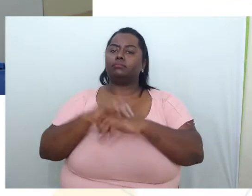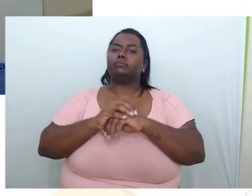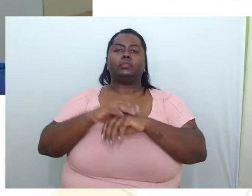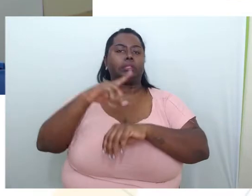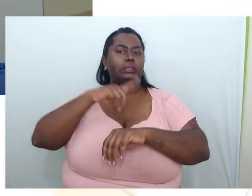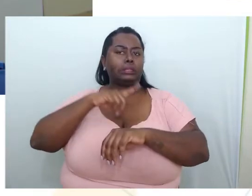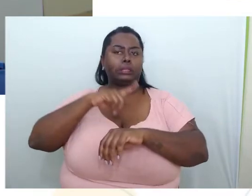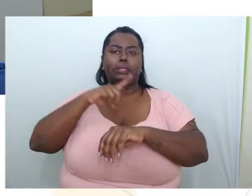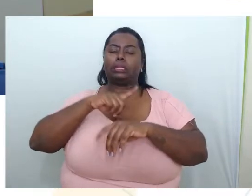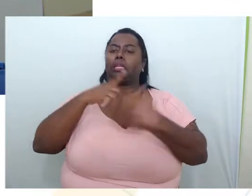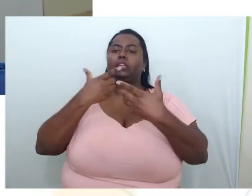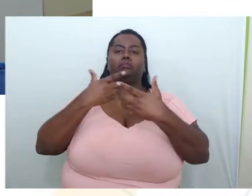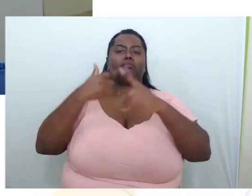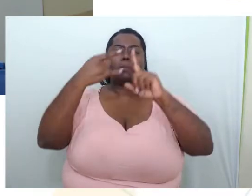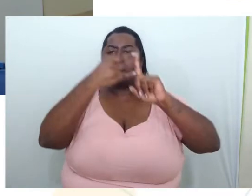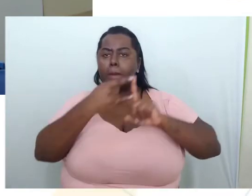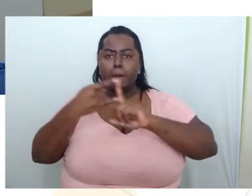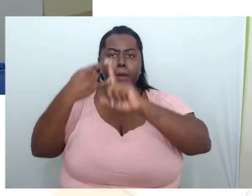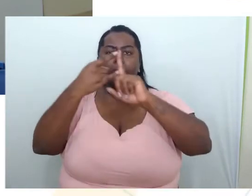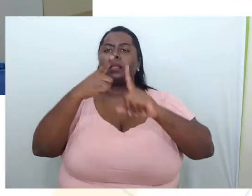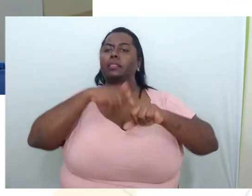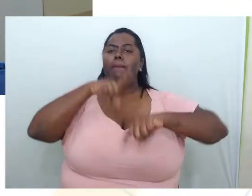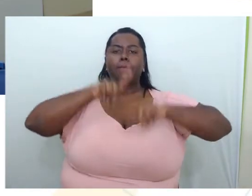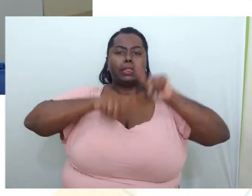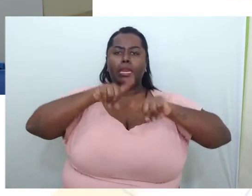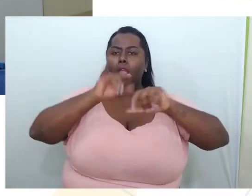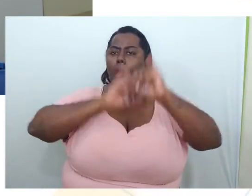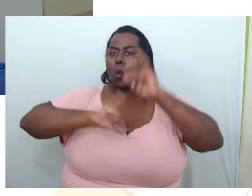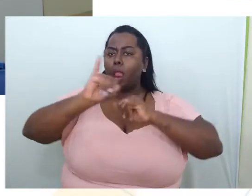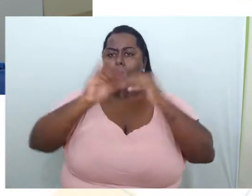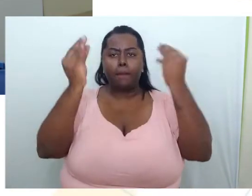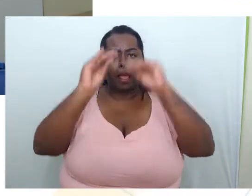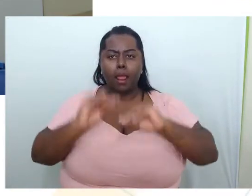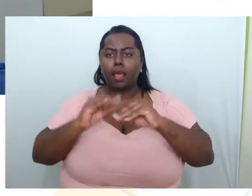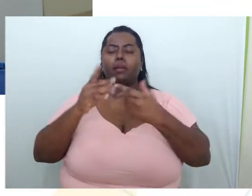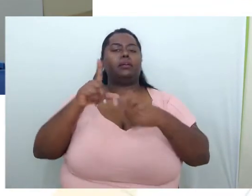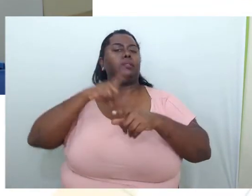centers people can call in materials are online lectures will be online so we are